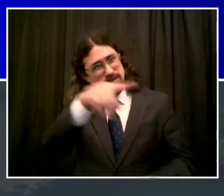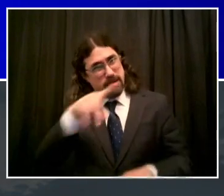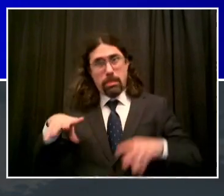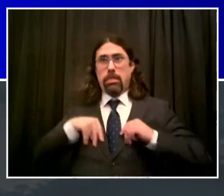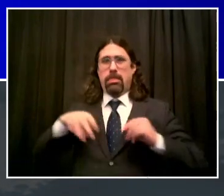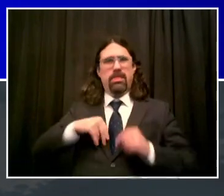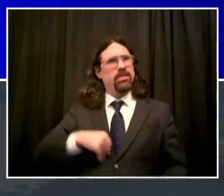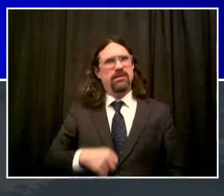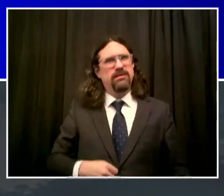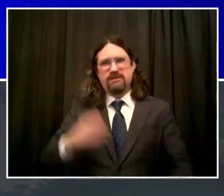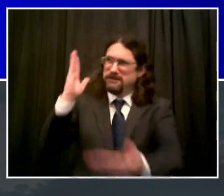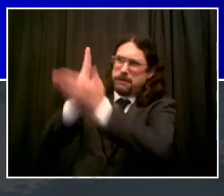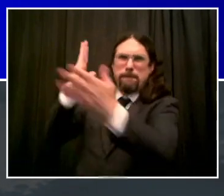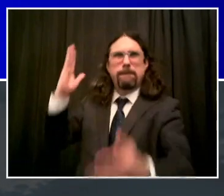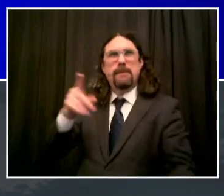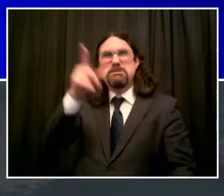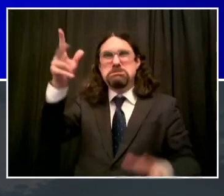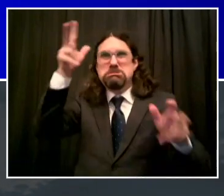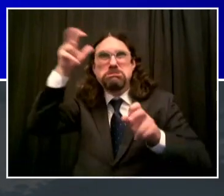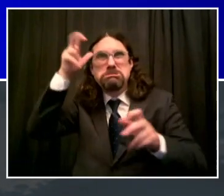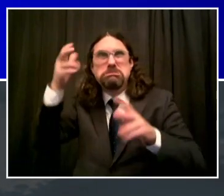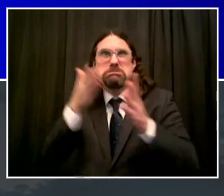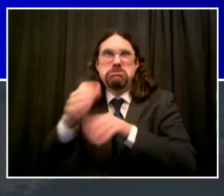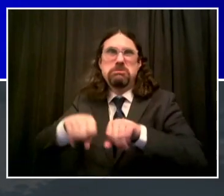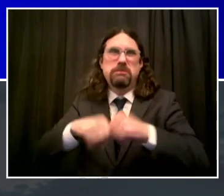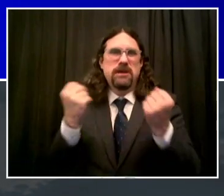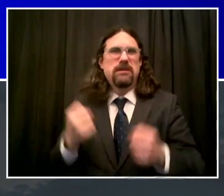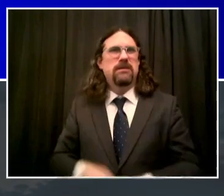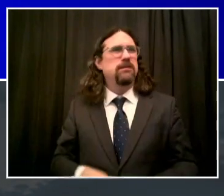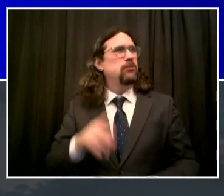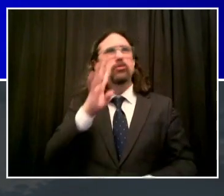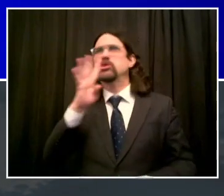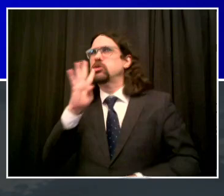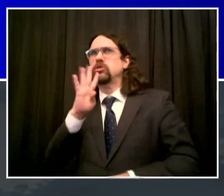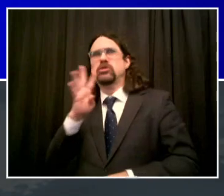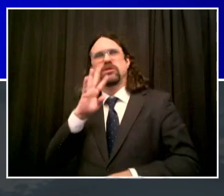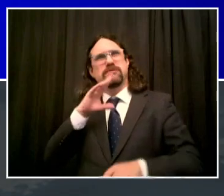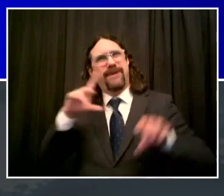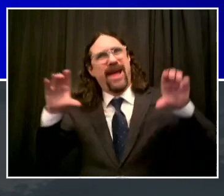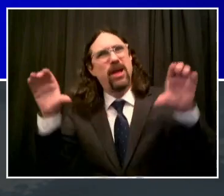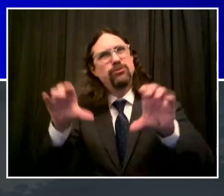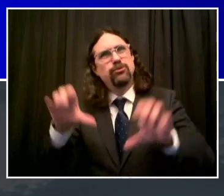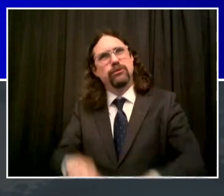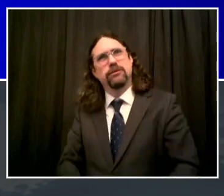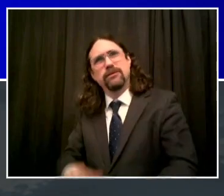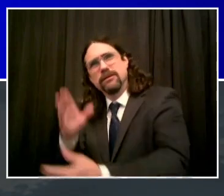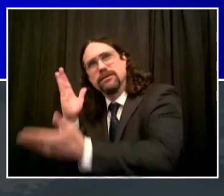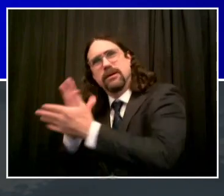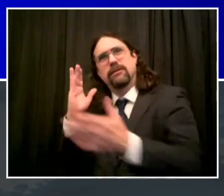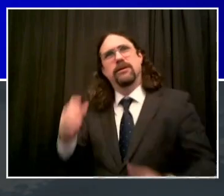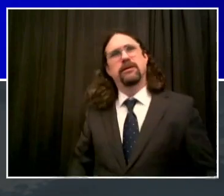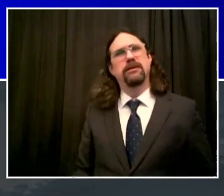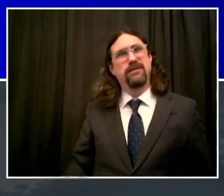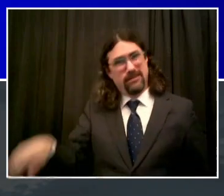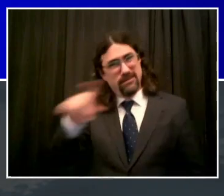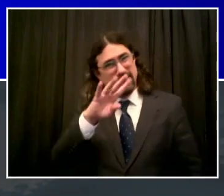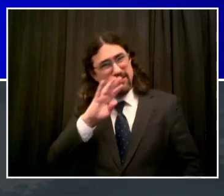EVERYONE SPEAK UP. AND THE PEACEFUL PROTESTERS WHO